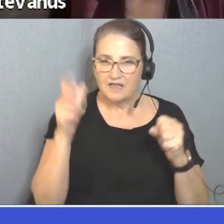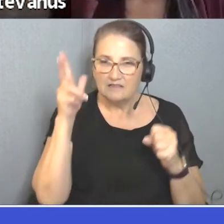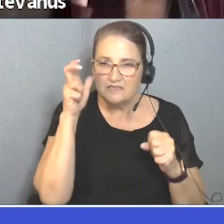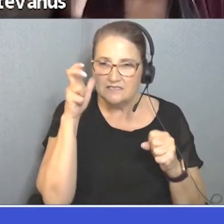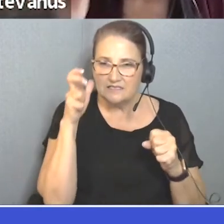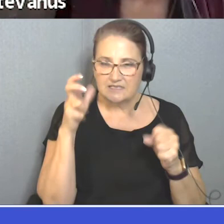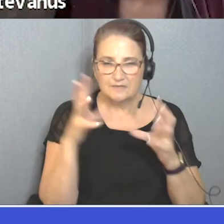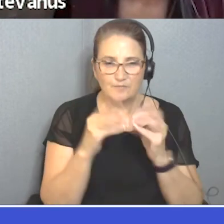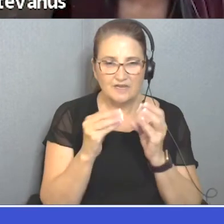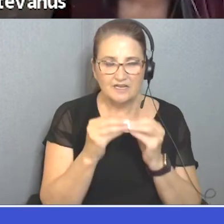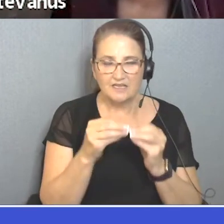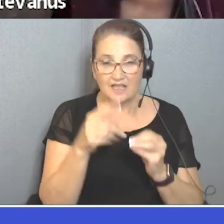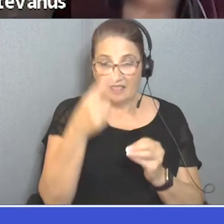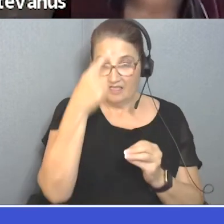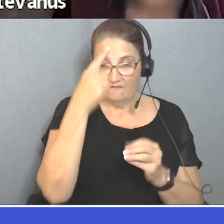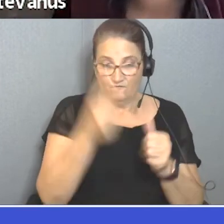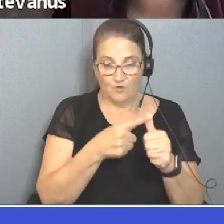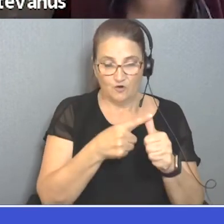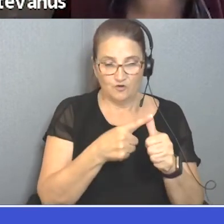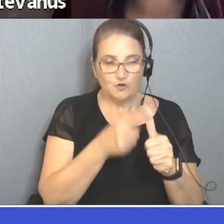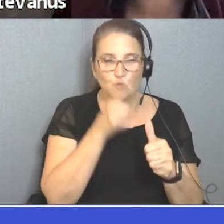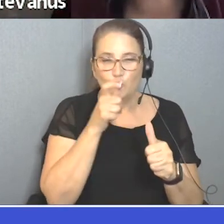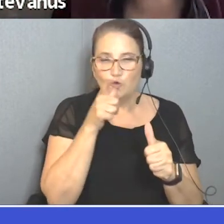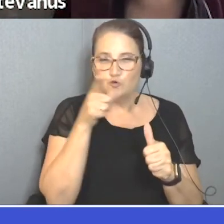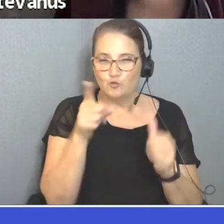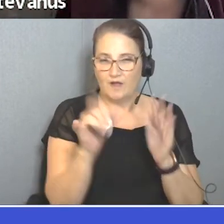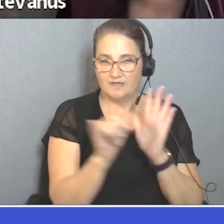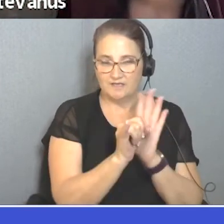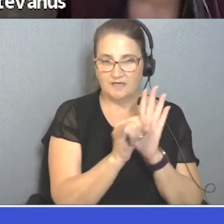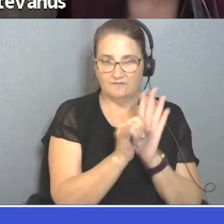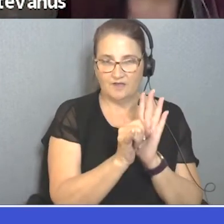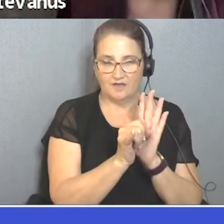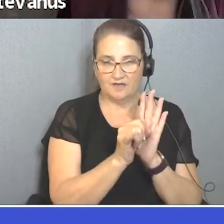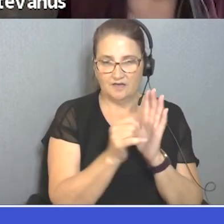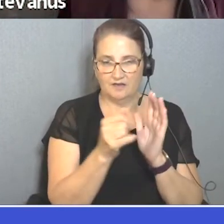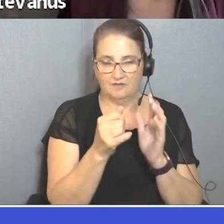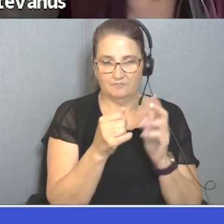Think of who you identified in the